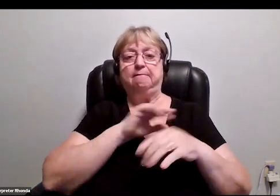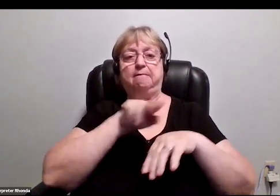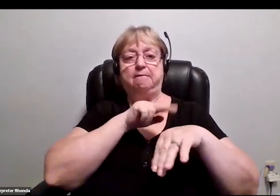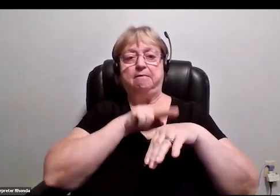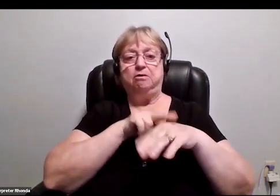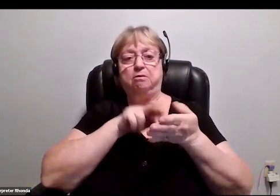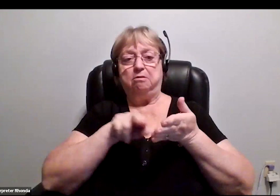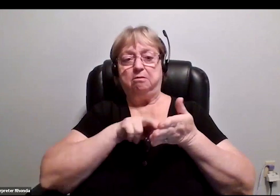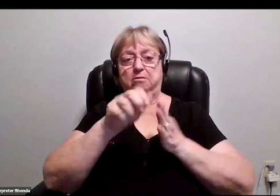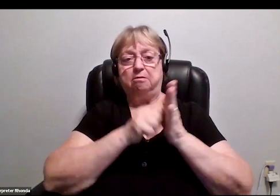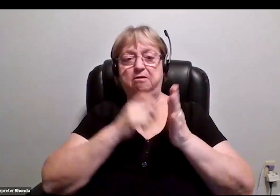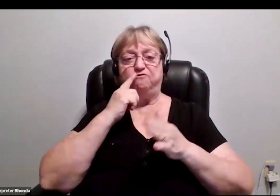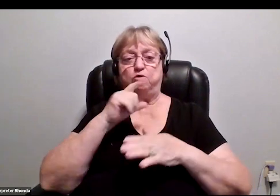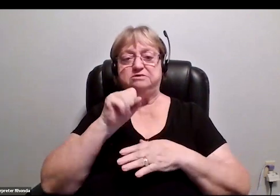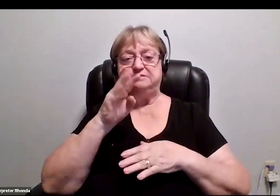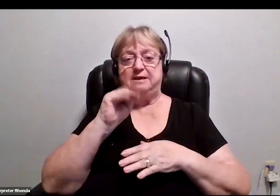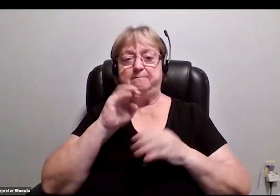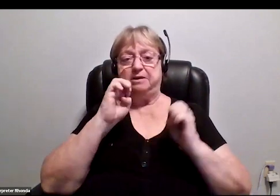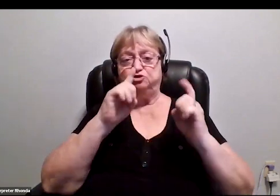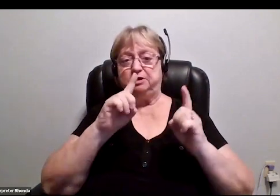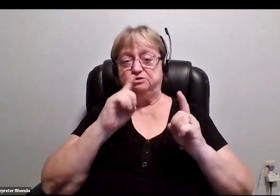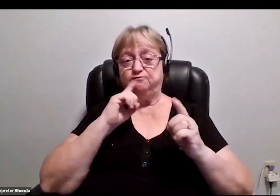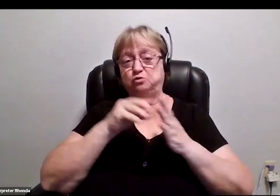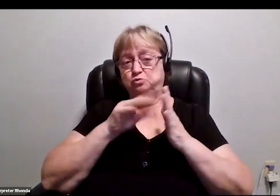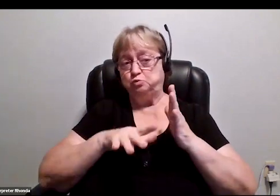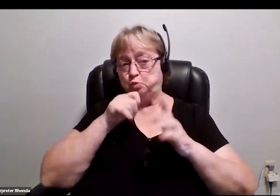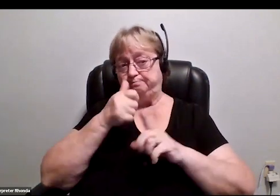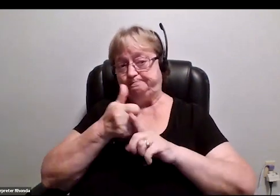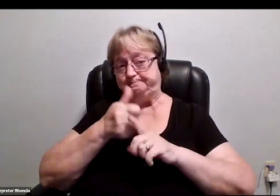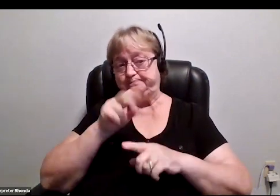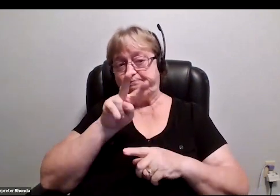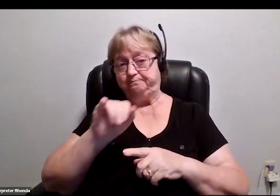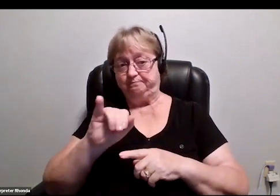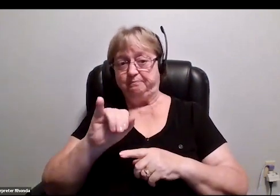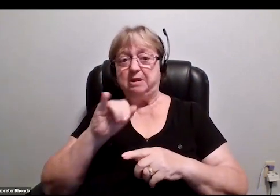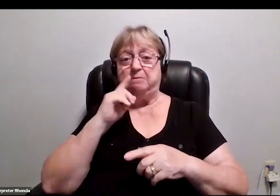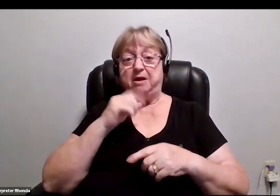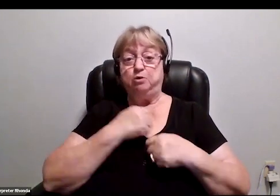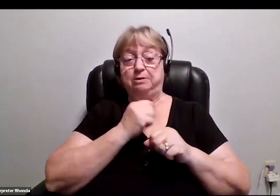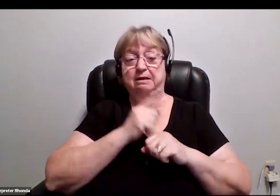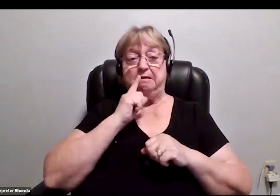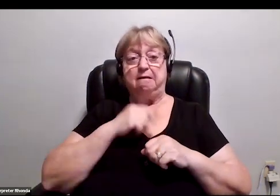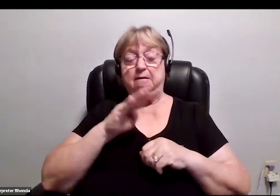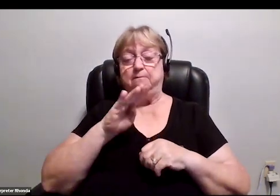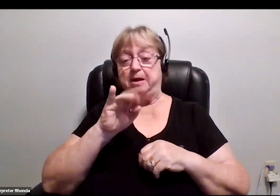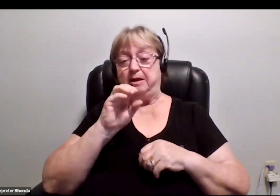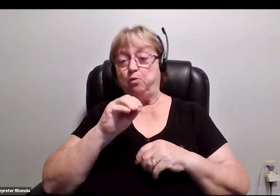with Visual Impairments by Creating a Biochemistry Lab Access Video Series.